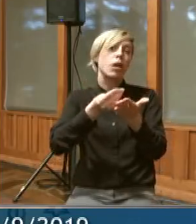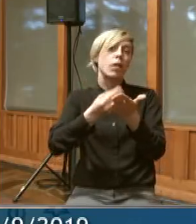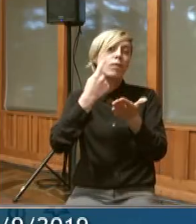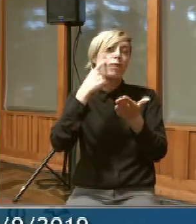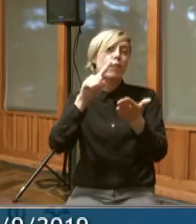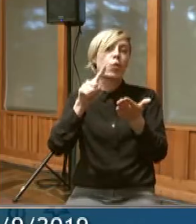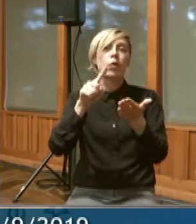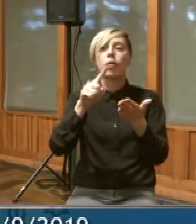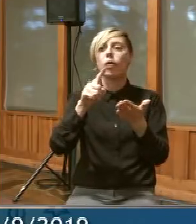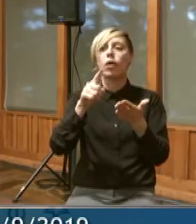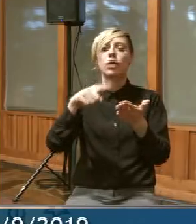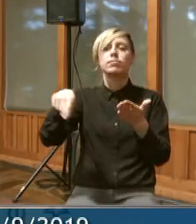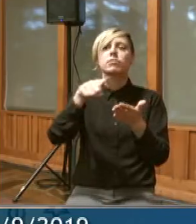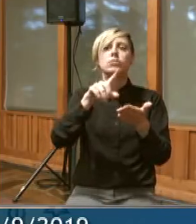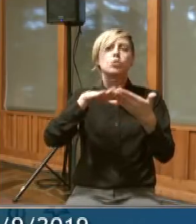HERE I THINK WE ALSO HAVE AN ASK AROUND